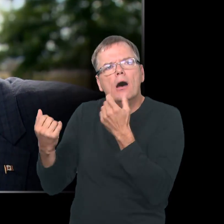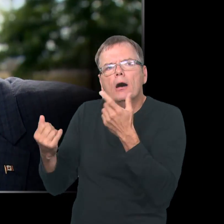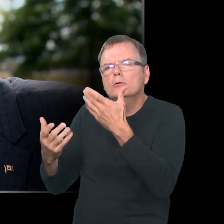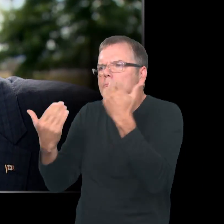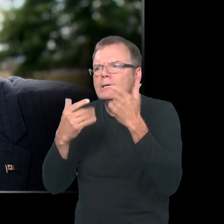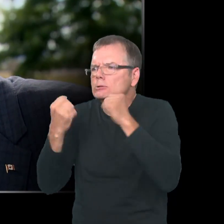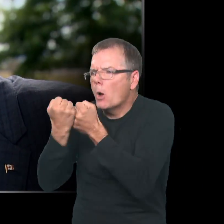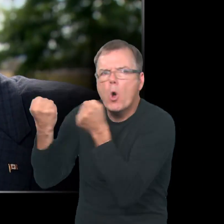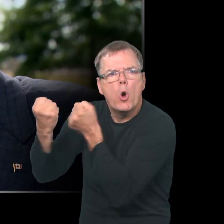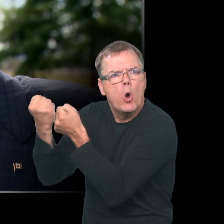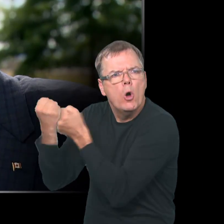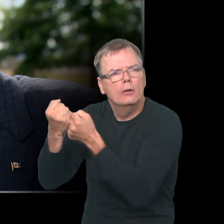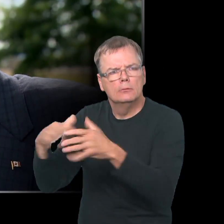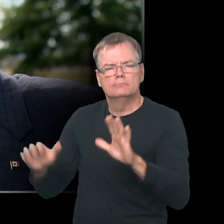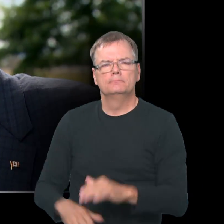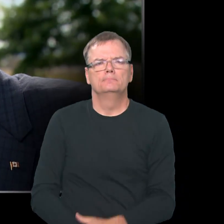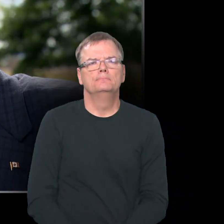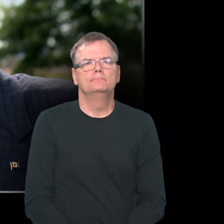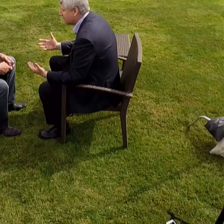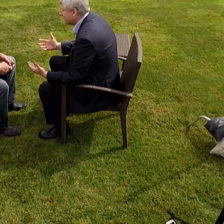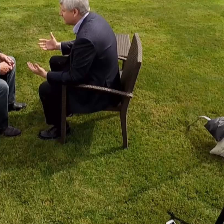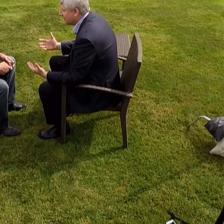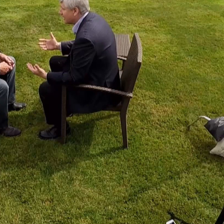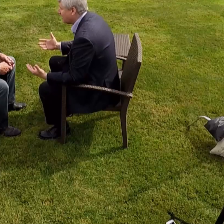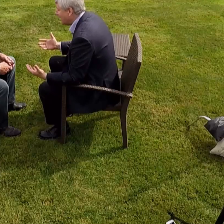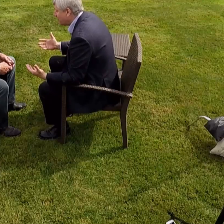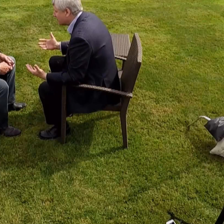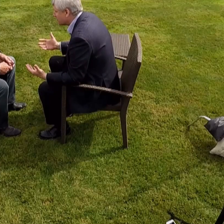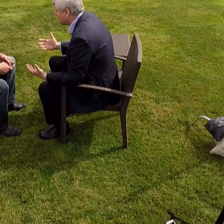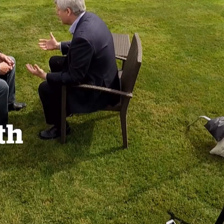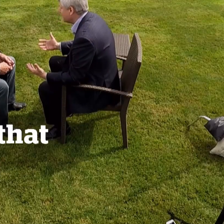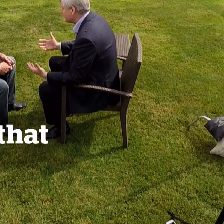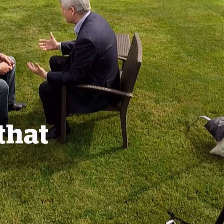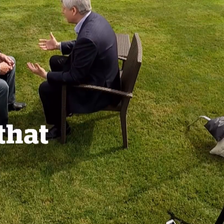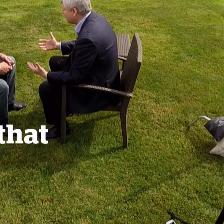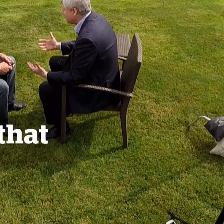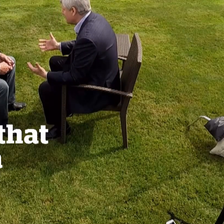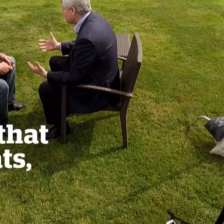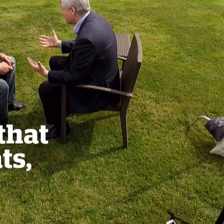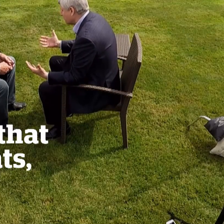hundreds of thousands more refugees, and we're still going to see those kinds of images. So we have got to be doing a lot more than that.